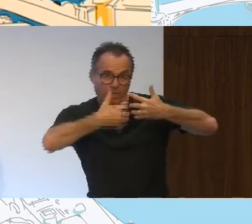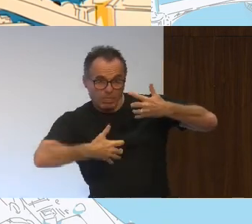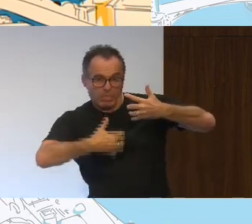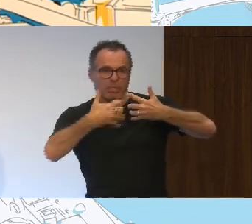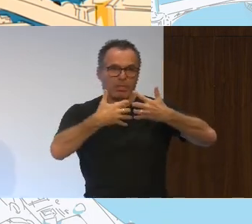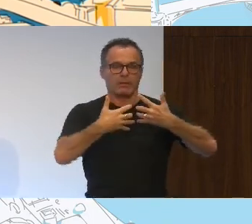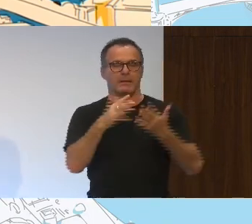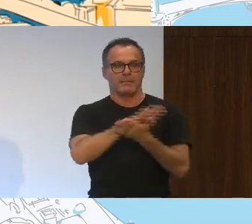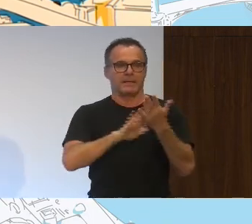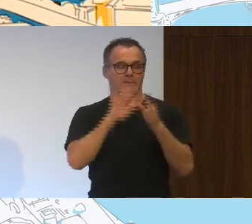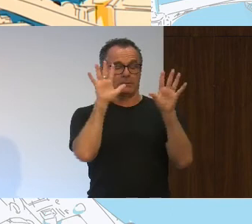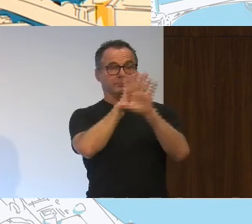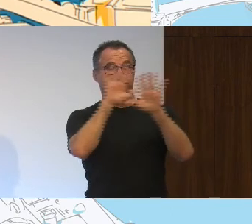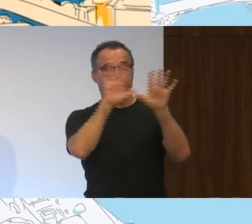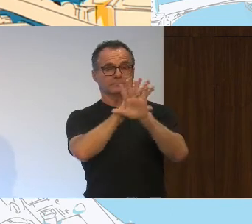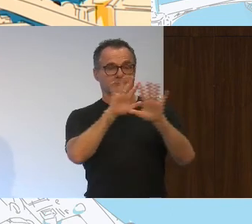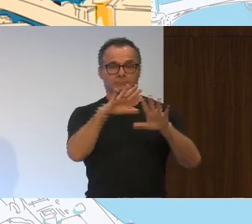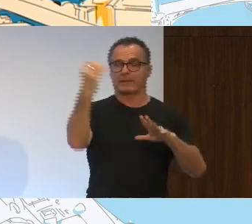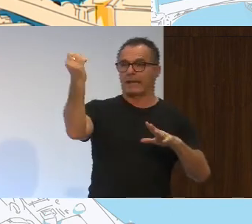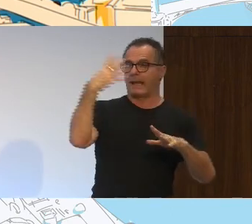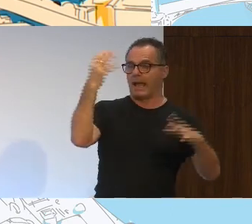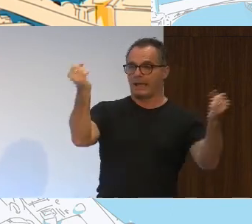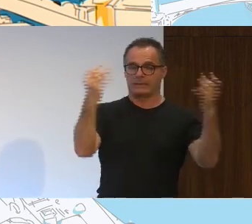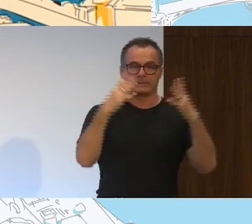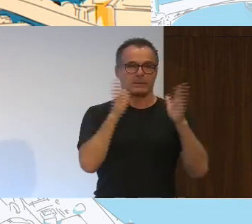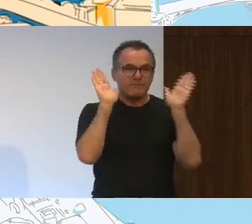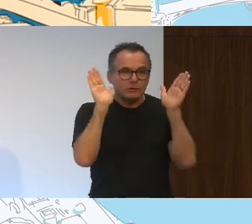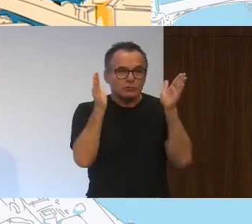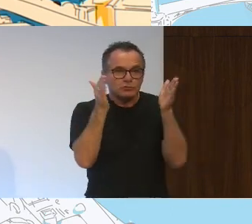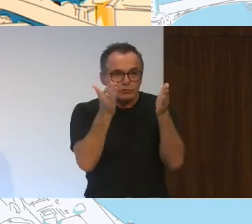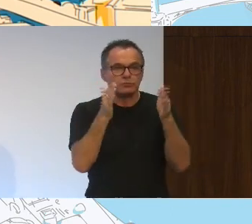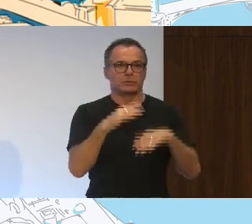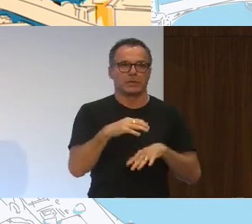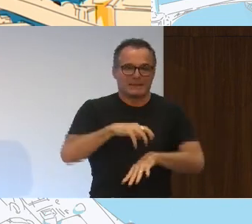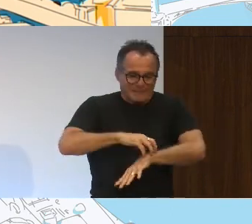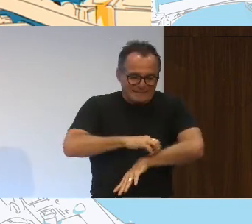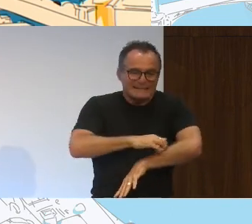And so you get this, you get the lights and a little bit of loss of vision, or you get some pins and needles or all the symptomatology.